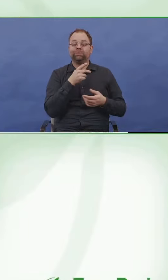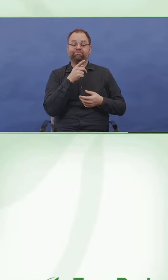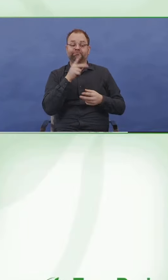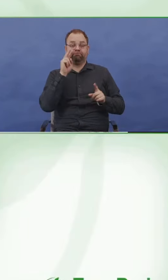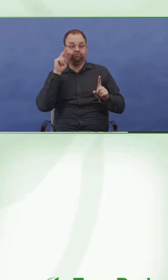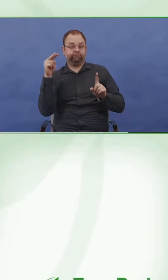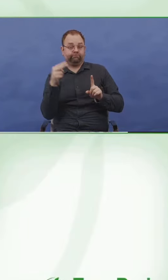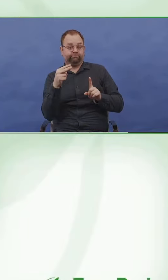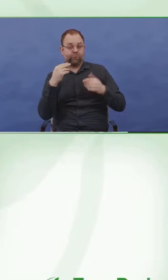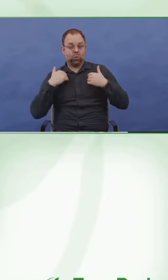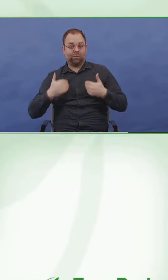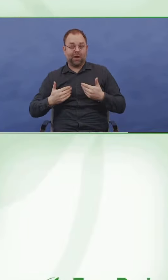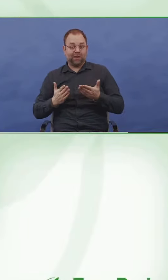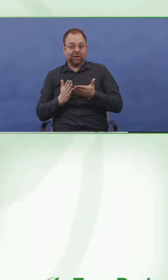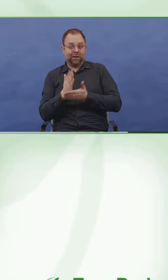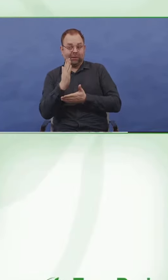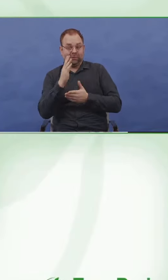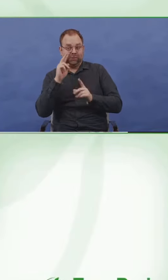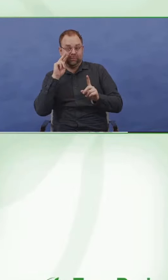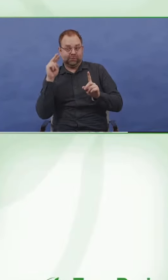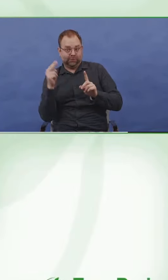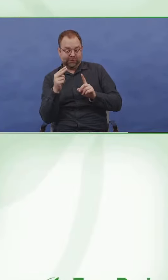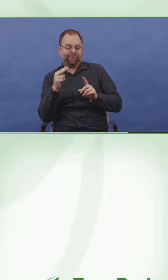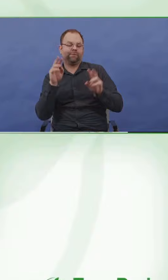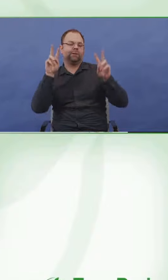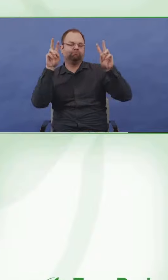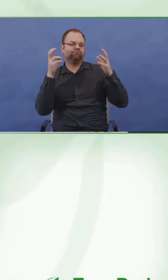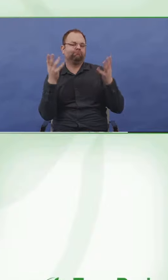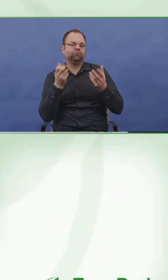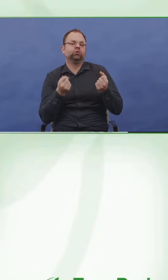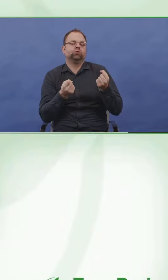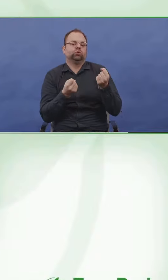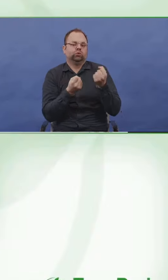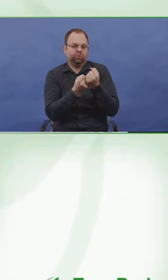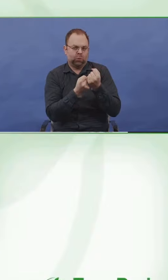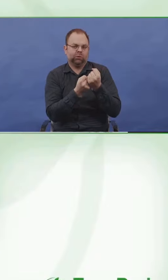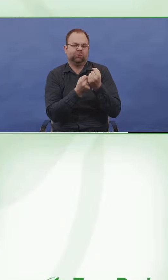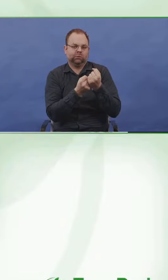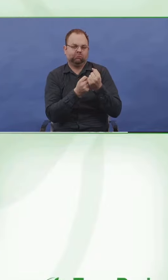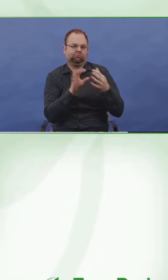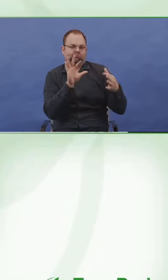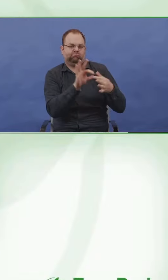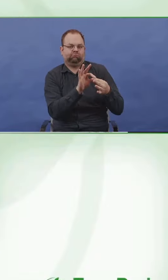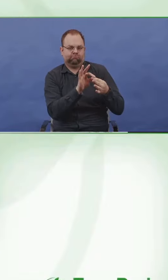promoting transformation of care systems in important care providers.